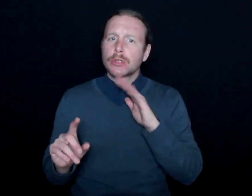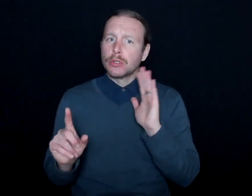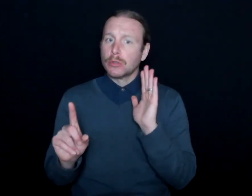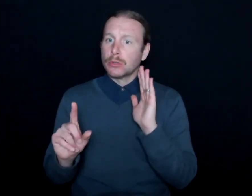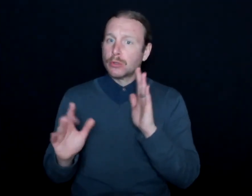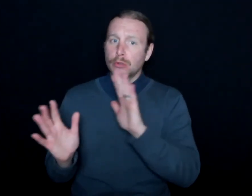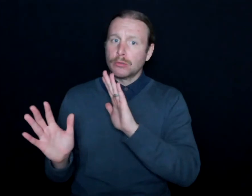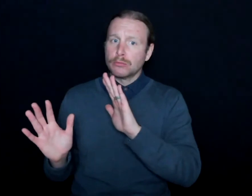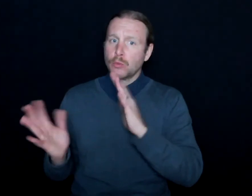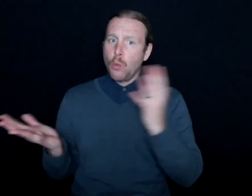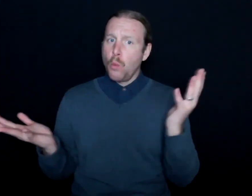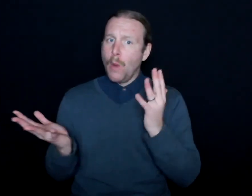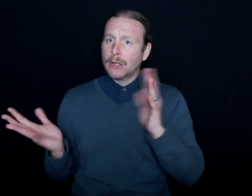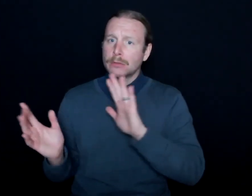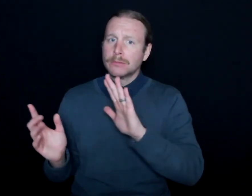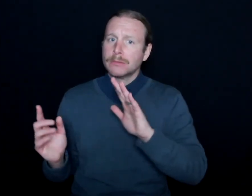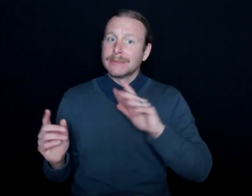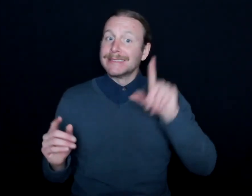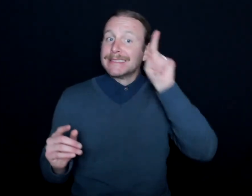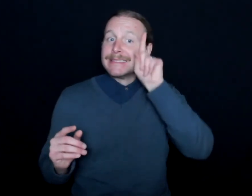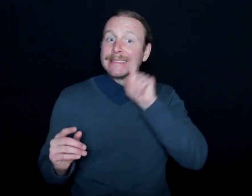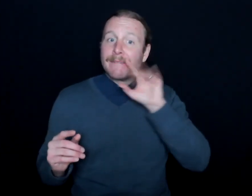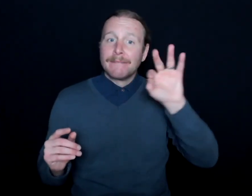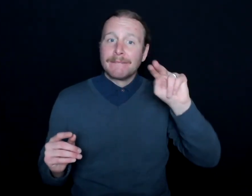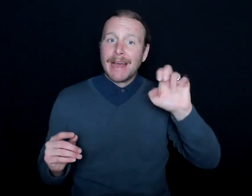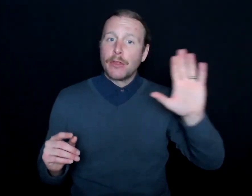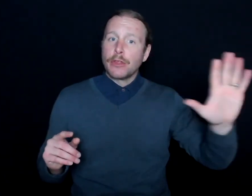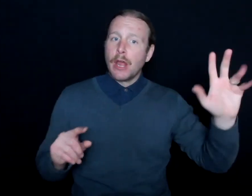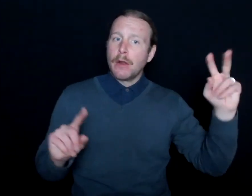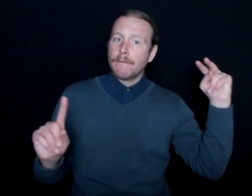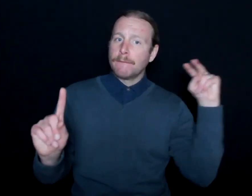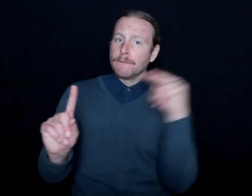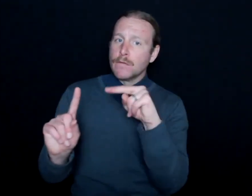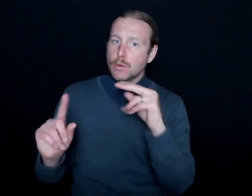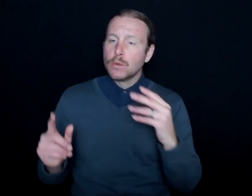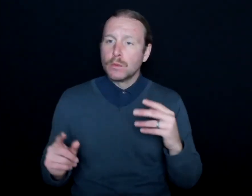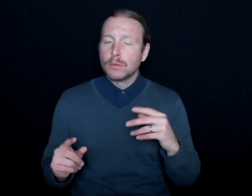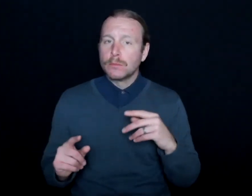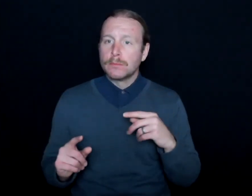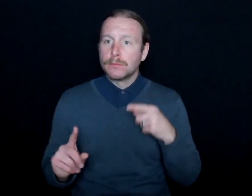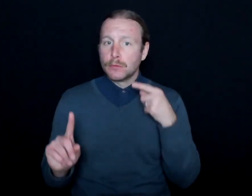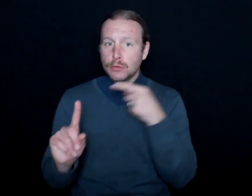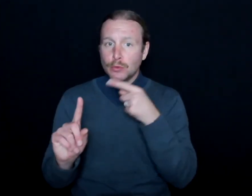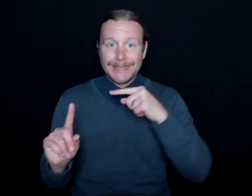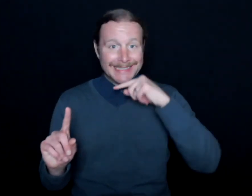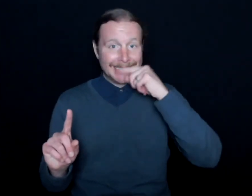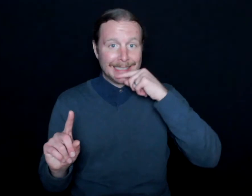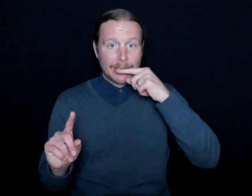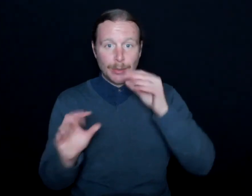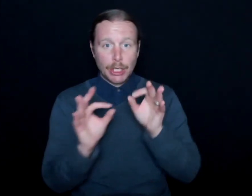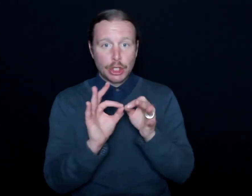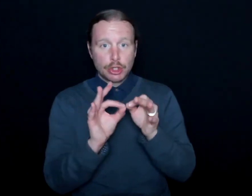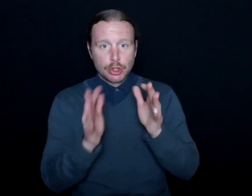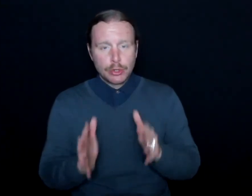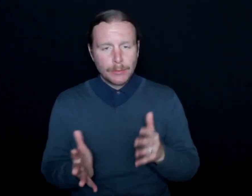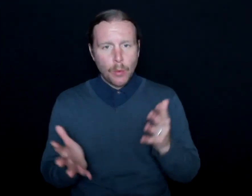has been like from deaf fans. Being a hearing interpreter, what has that been like?